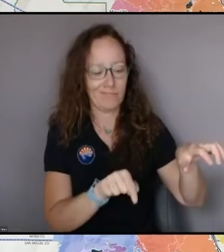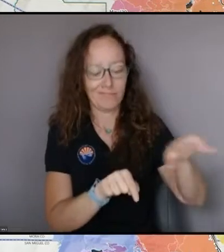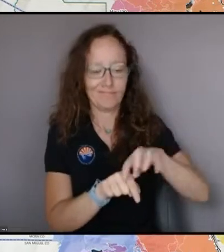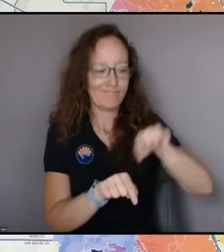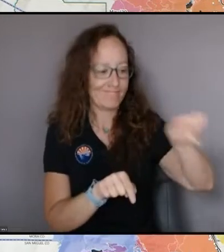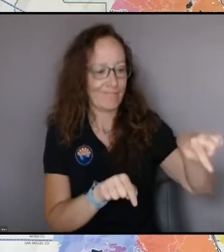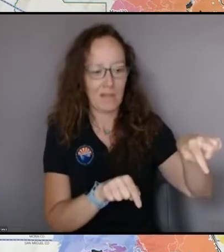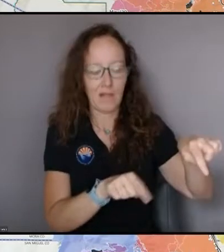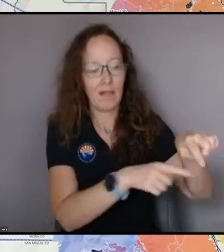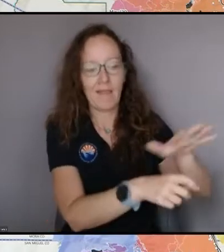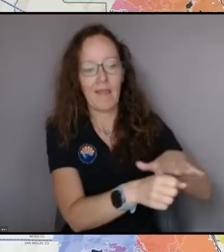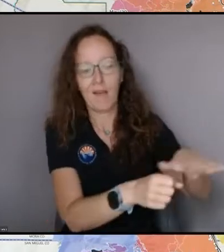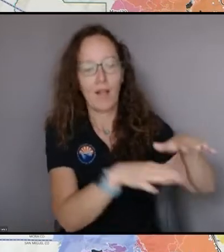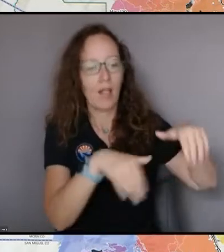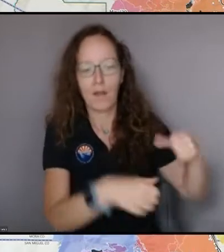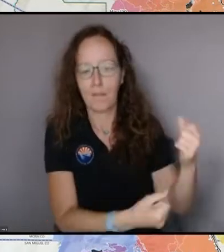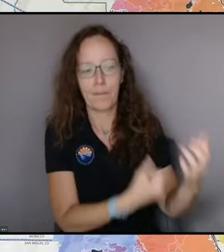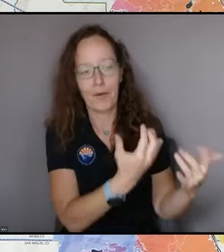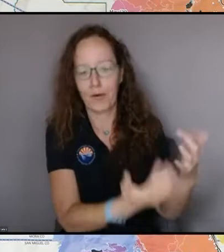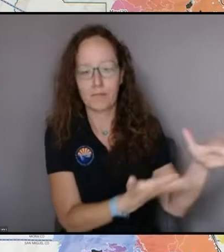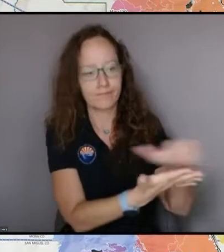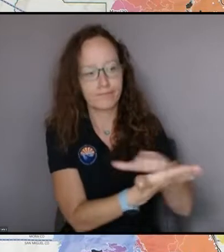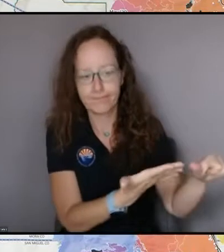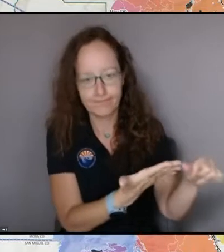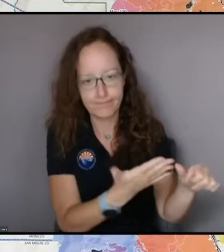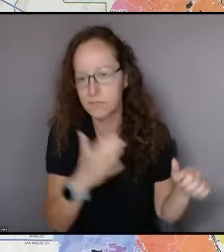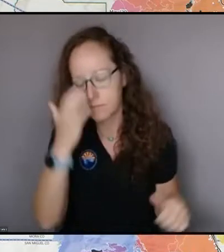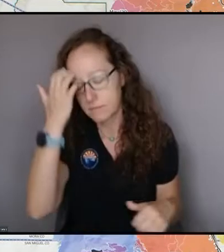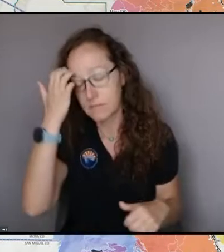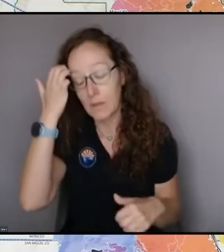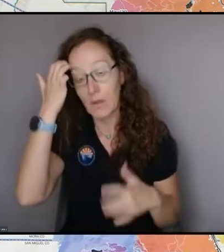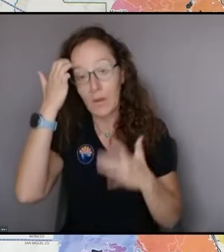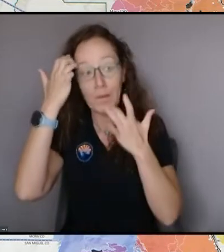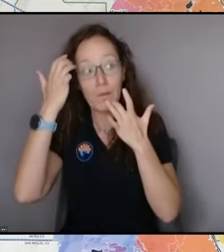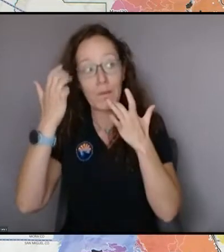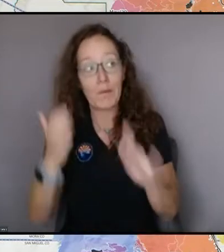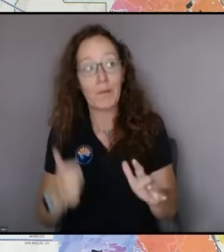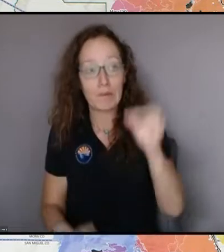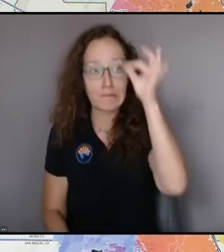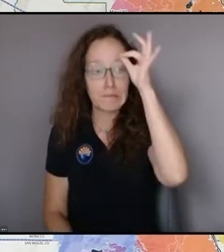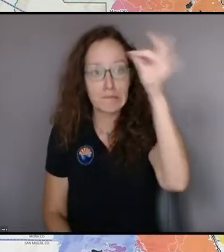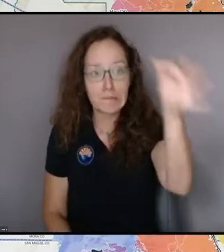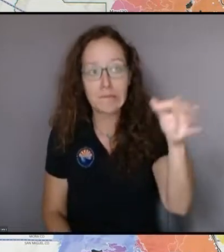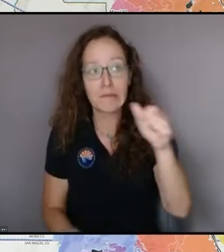many of those bullets as we can dodge, as many of those blessings we can get within the next few weeks, as